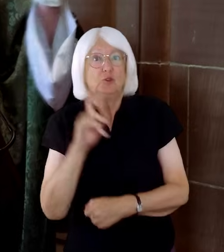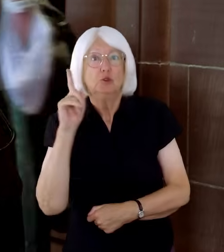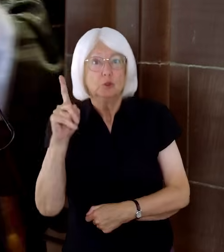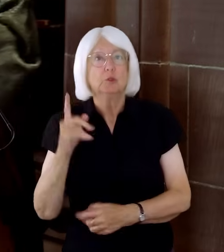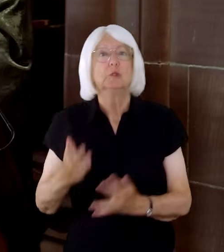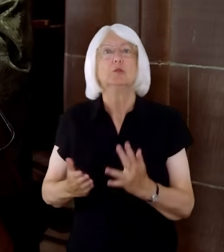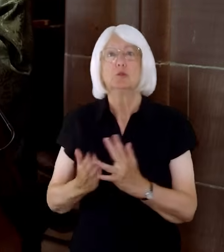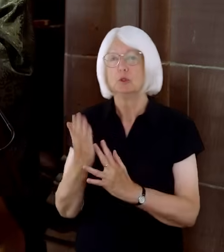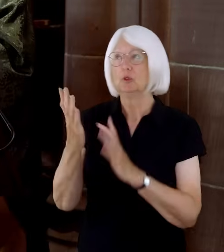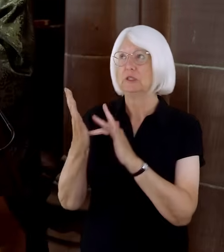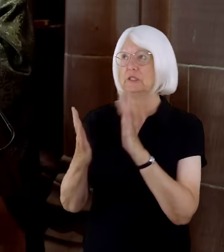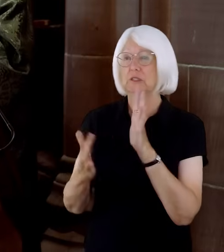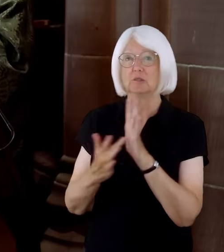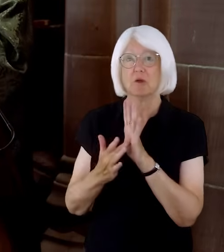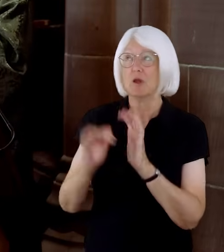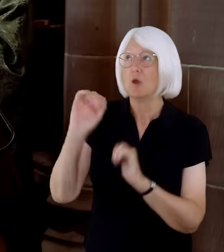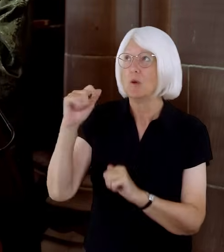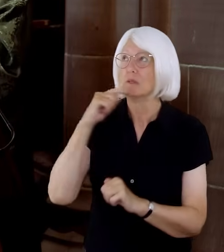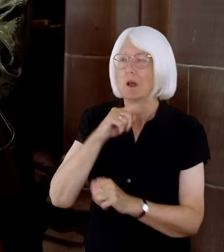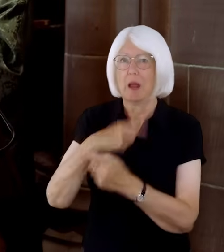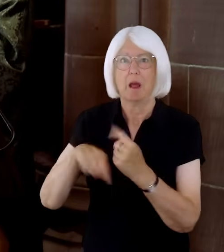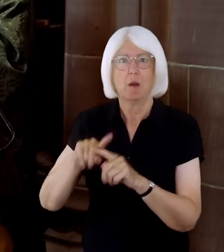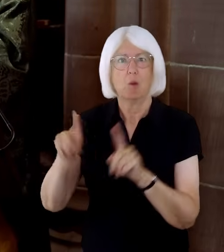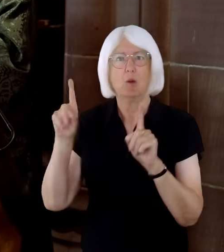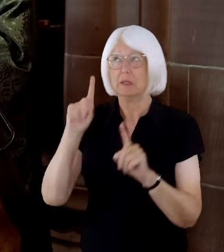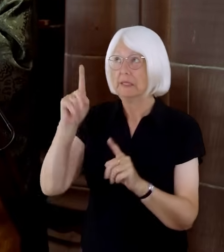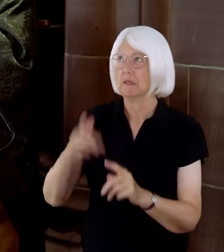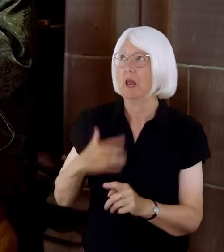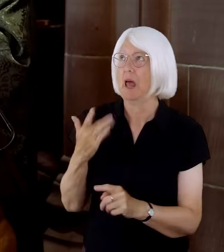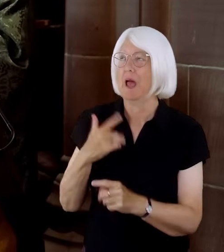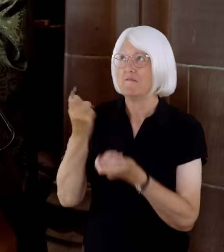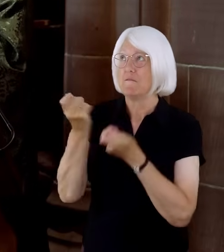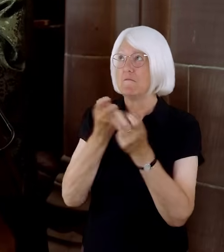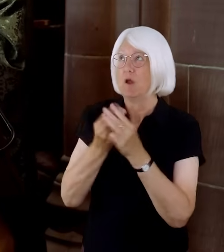through Jesus Christ, your Son, our Lord who is alive and reigns with you in the unity